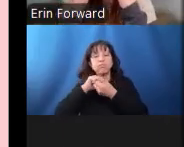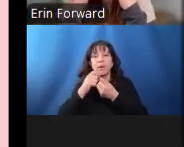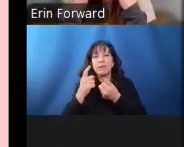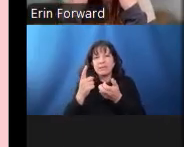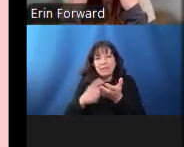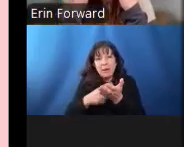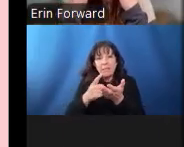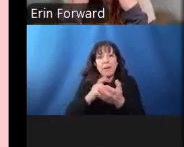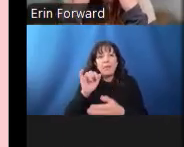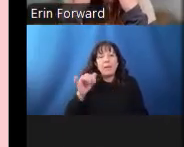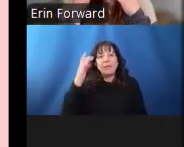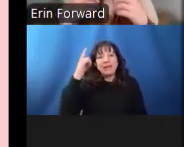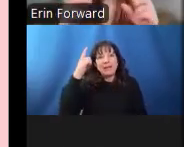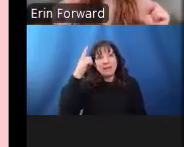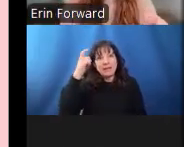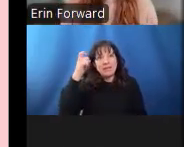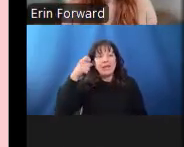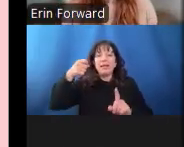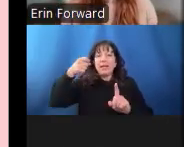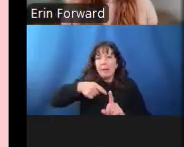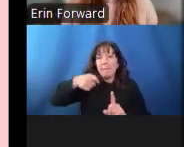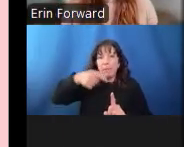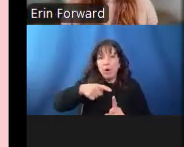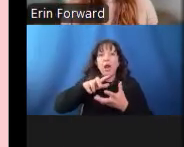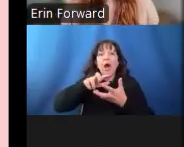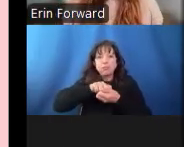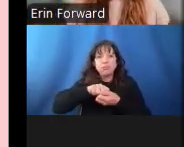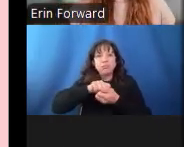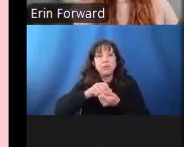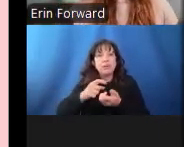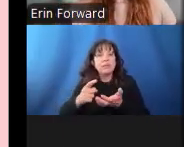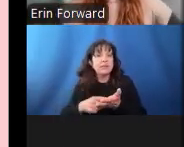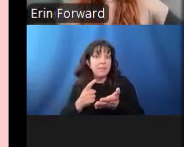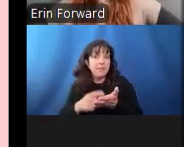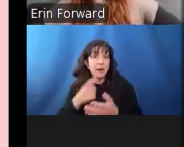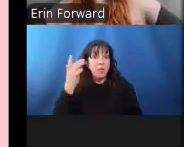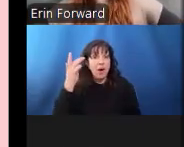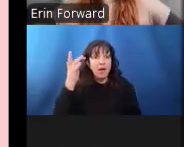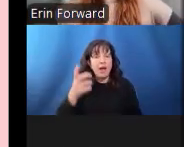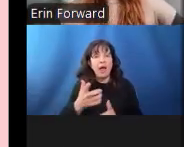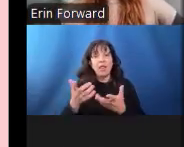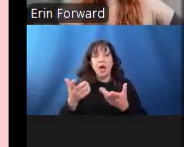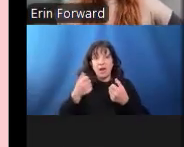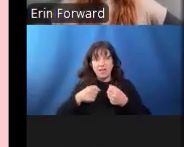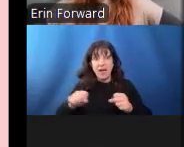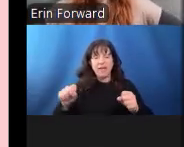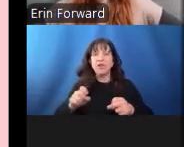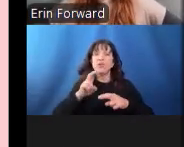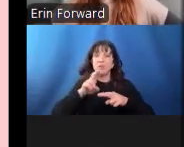because I need the sensory input. Sometimes that's because it's a lot of effort for me to sit at this table with my core